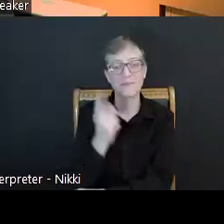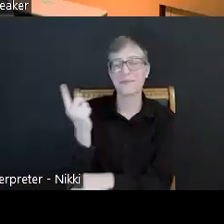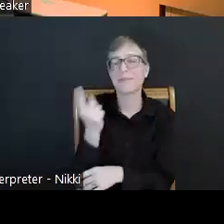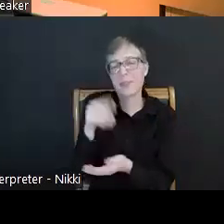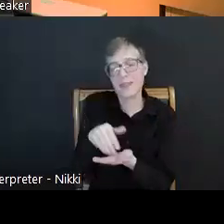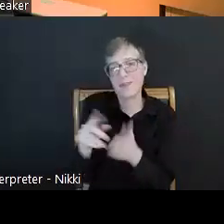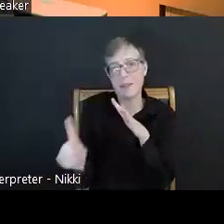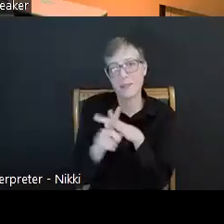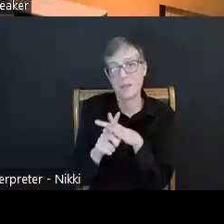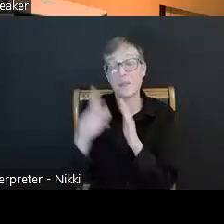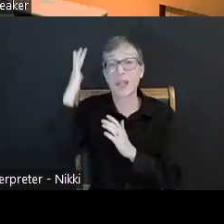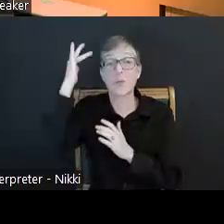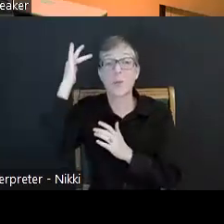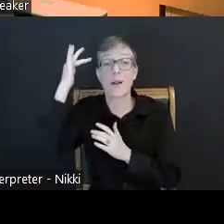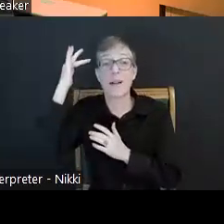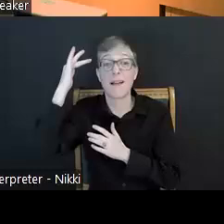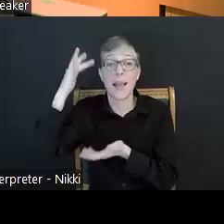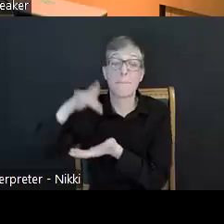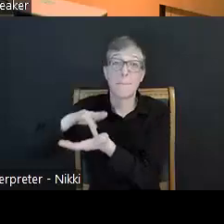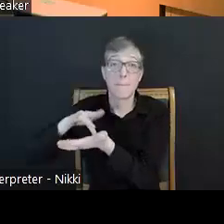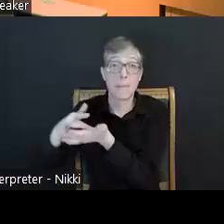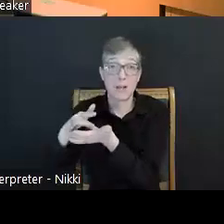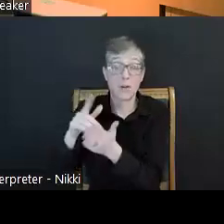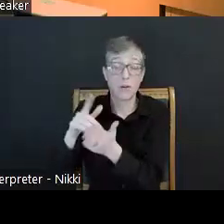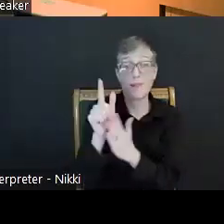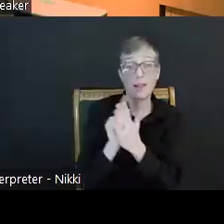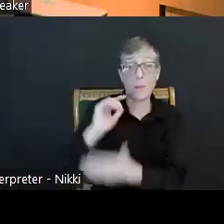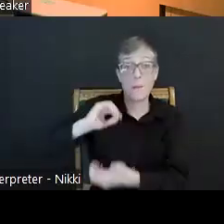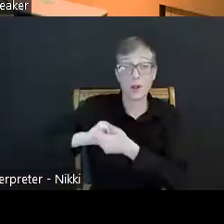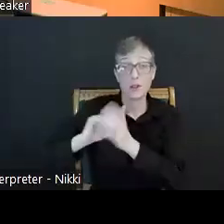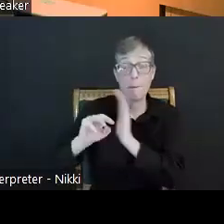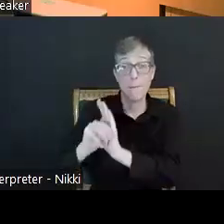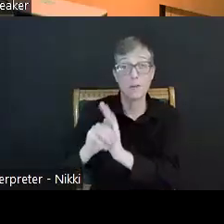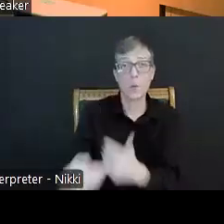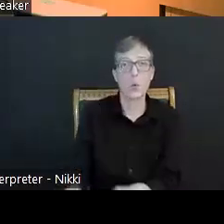model is so essential is that um there are a lot of competing needs that our patients face